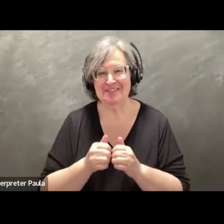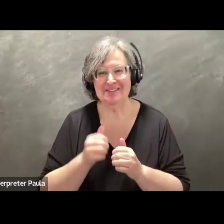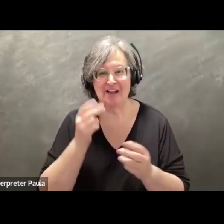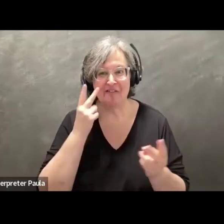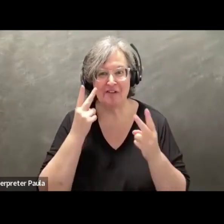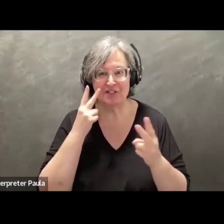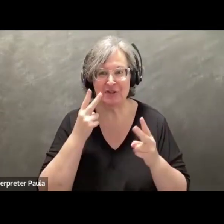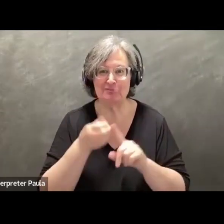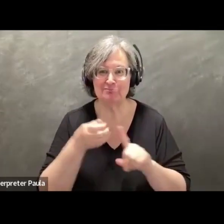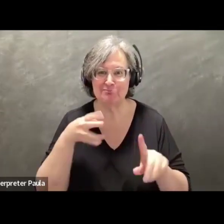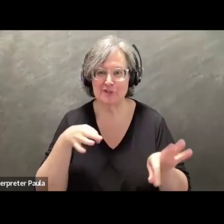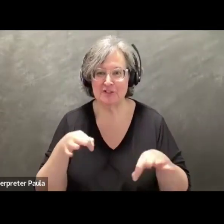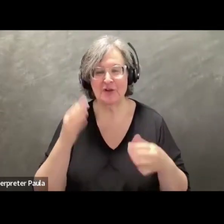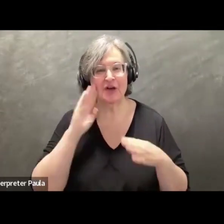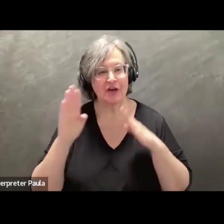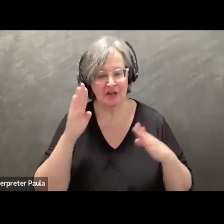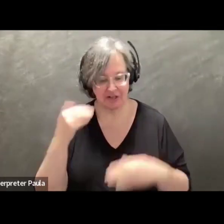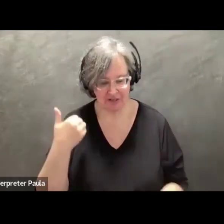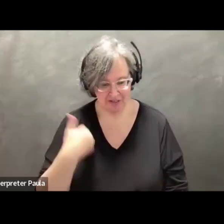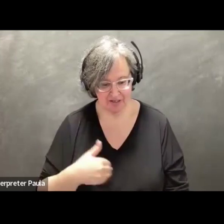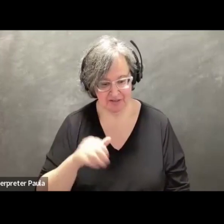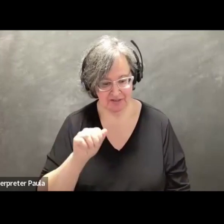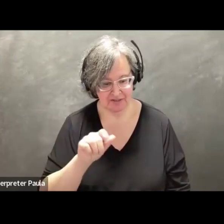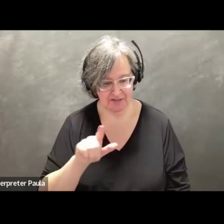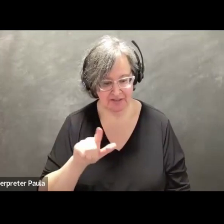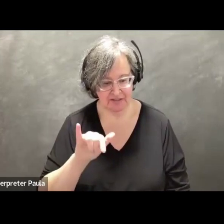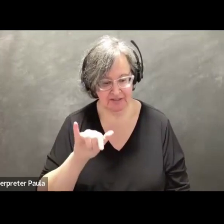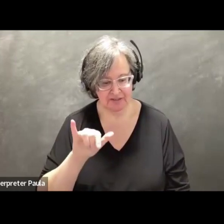Allilsa Fernandez: Hi everyone. My name is Julisa Fernandez. My